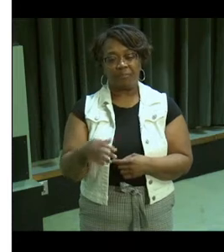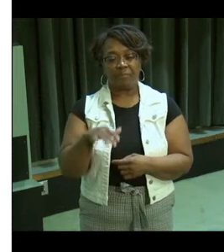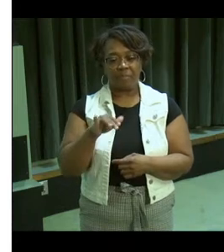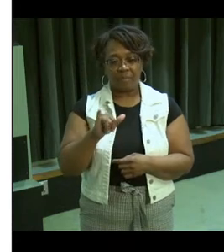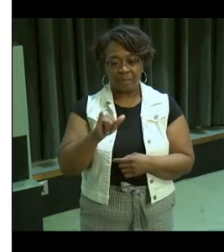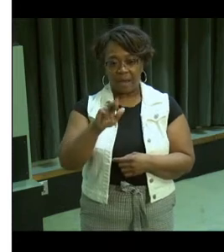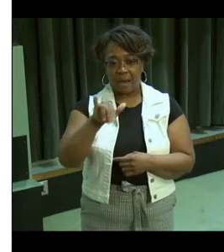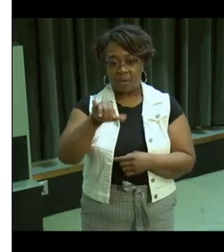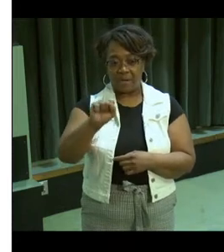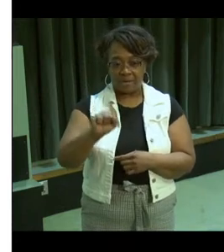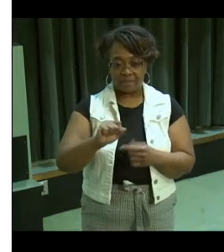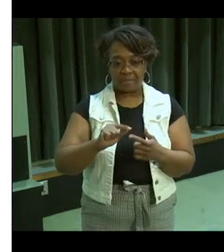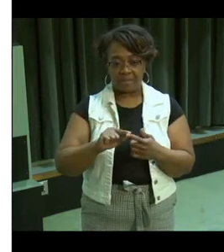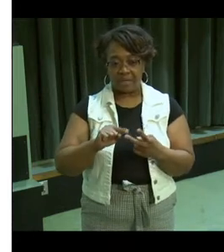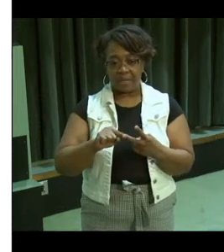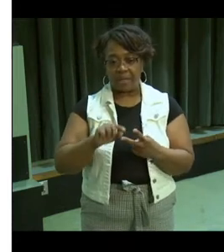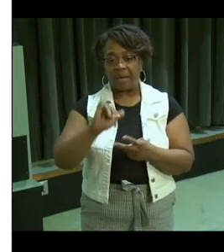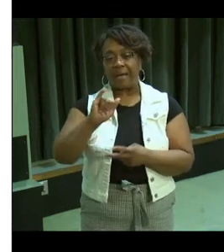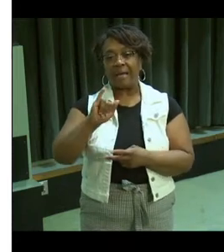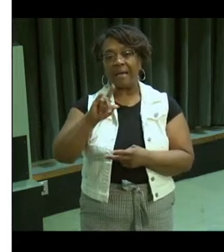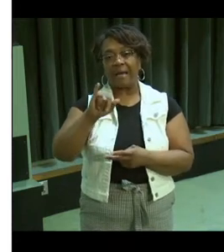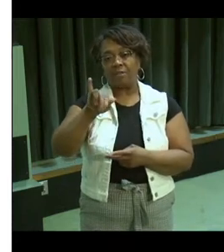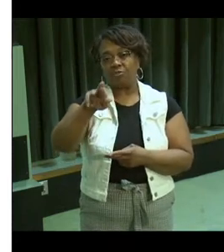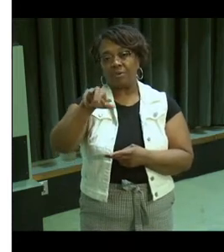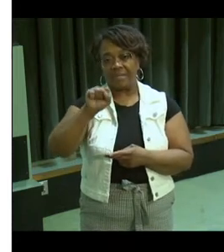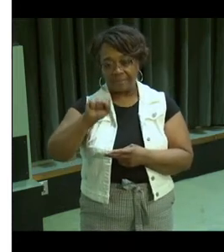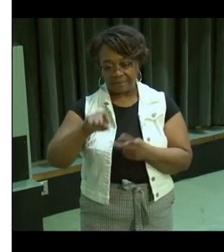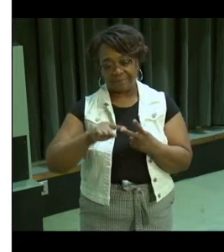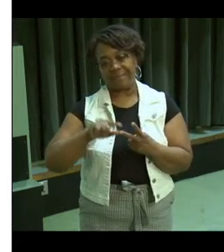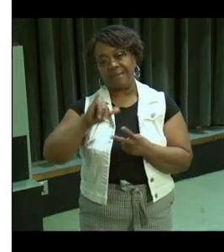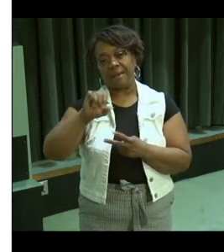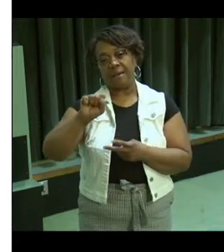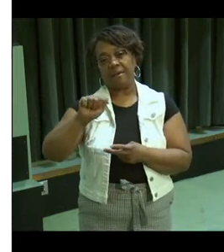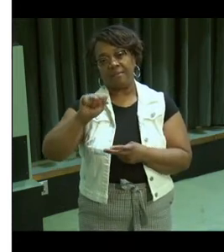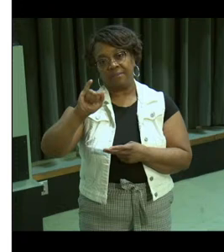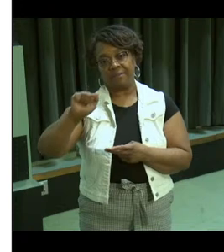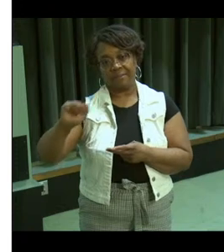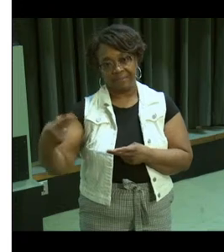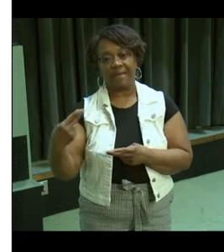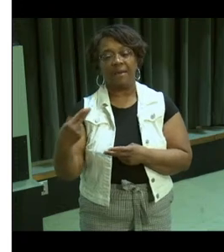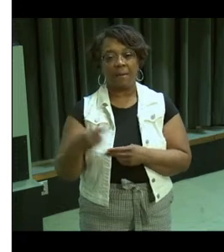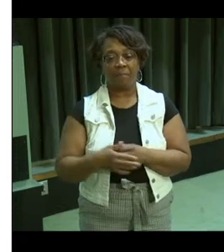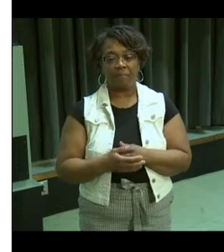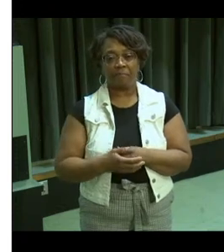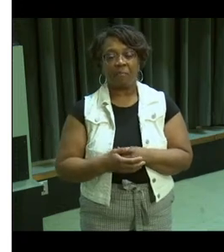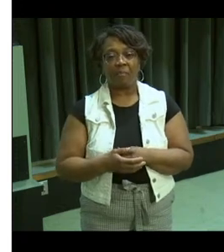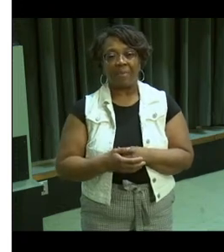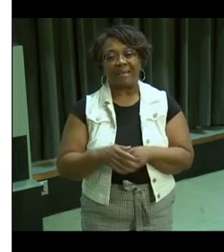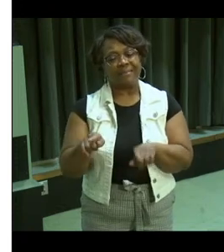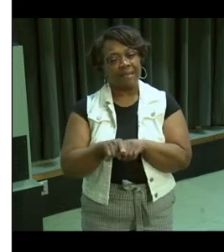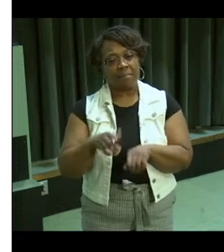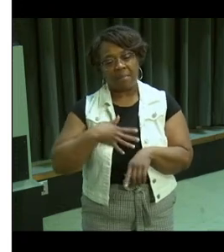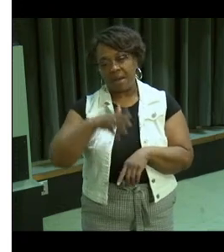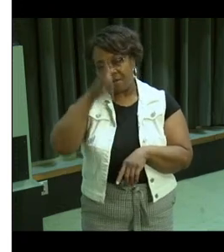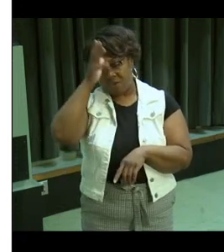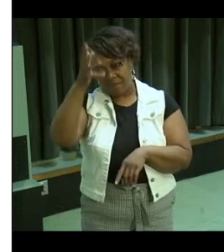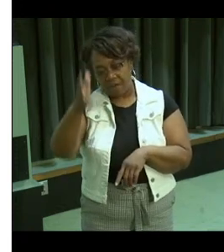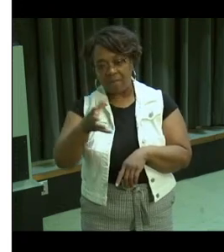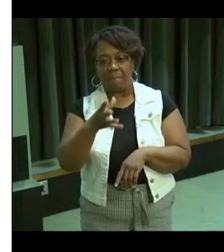and more than anything, just the